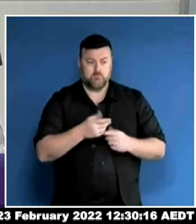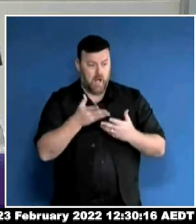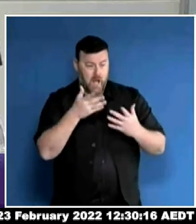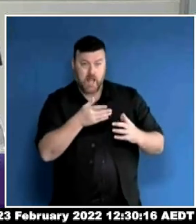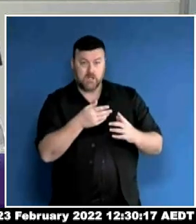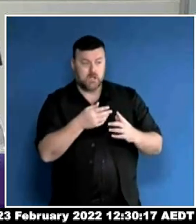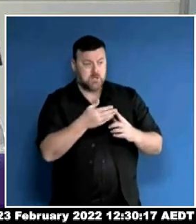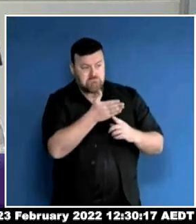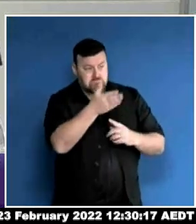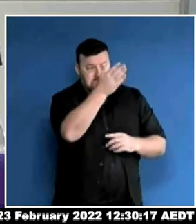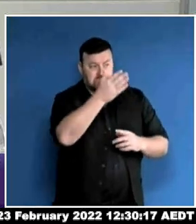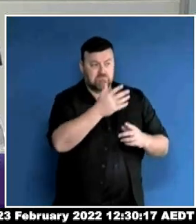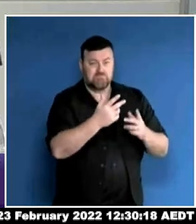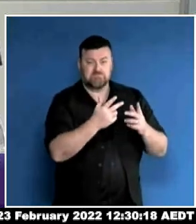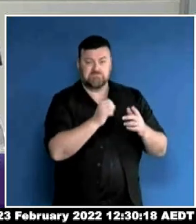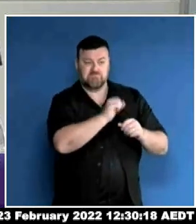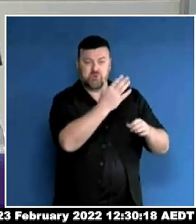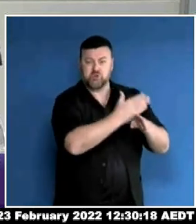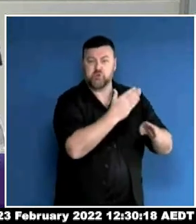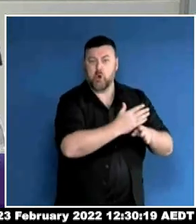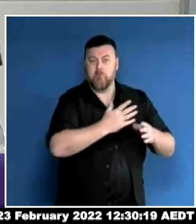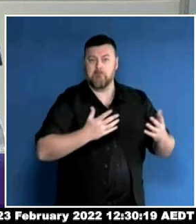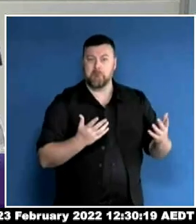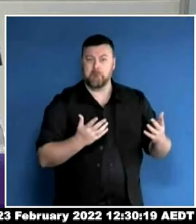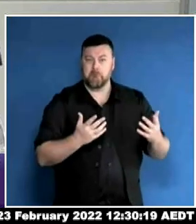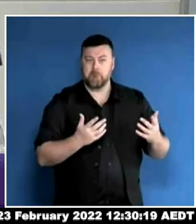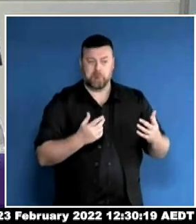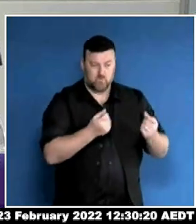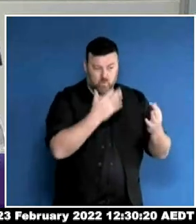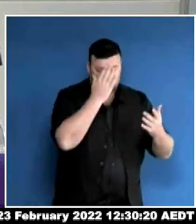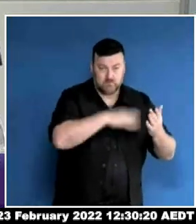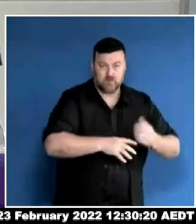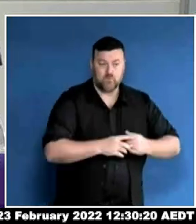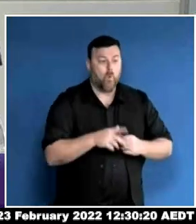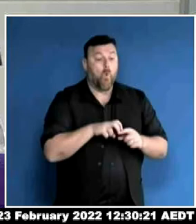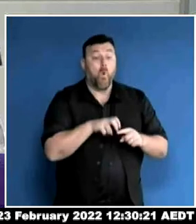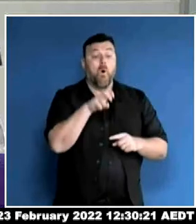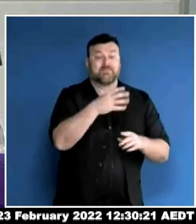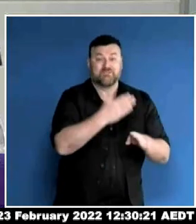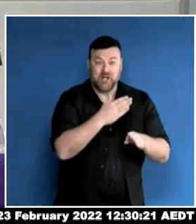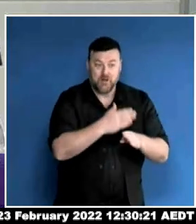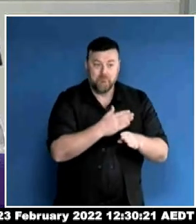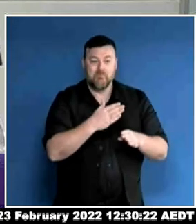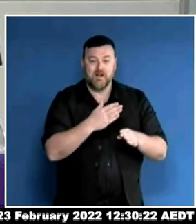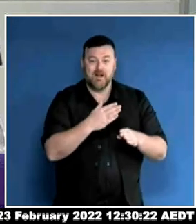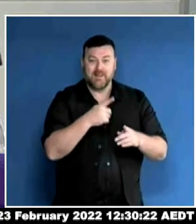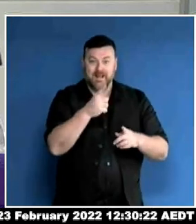jumping into a job that they seem not ready for but they would thrive in because they had the opportunity to get pushed into the deep end.